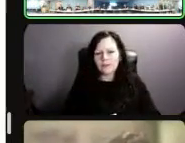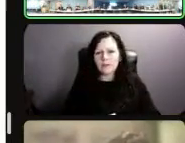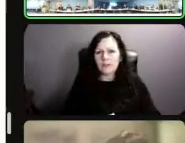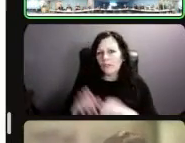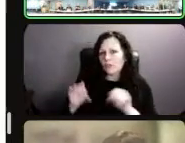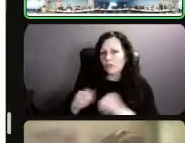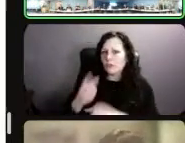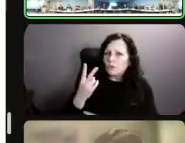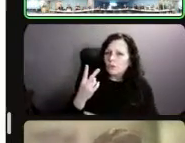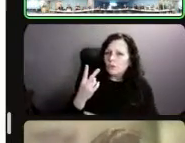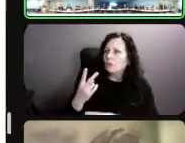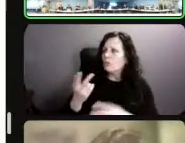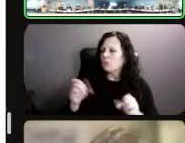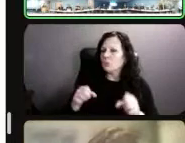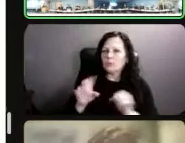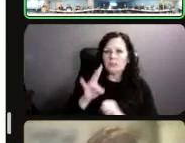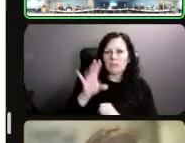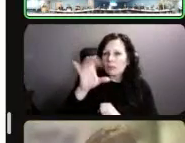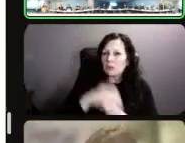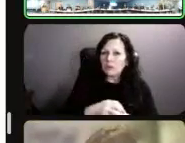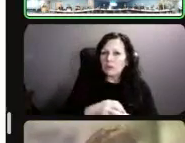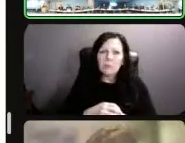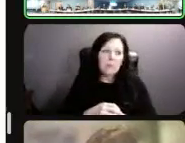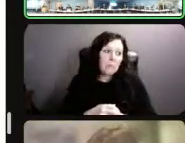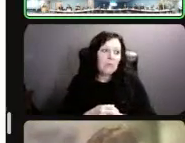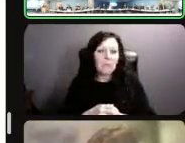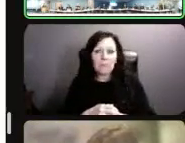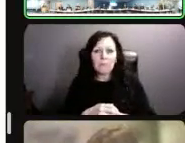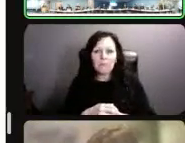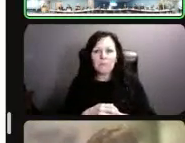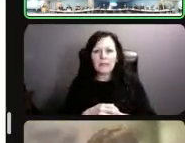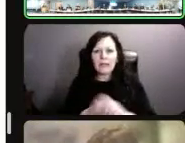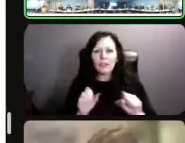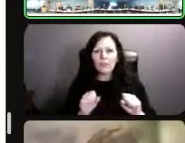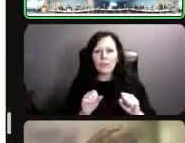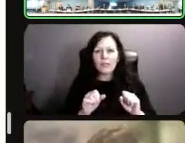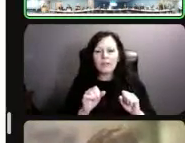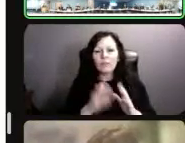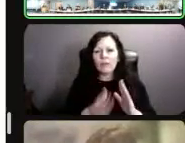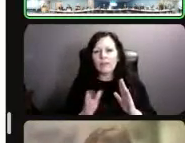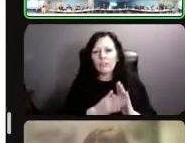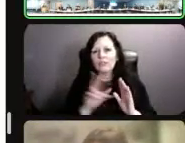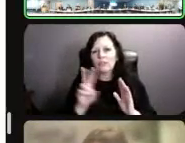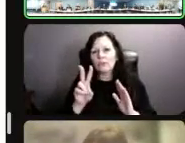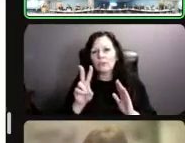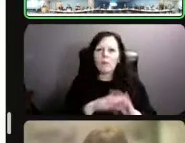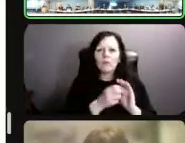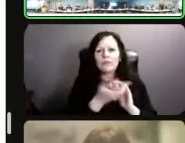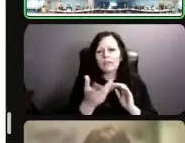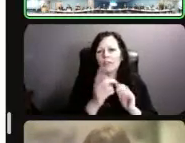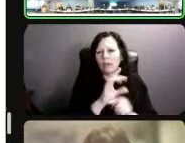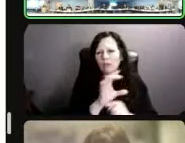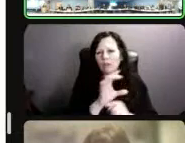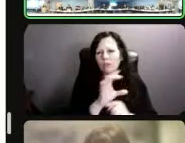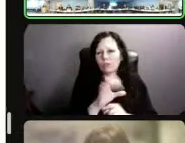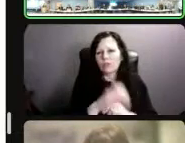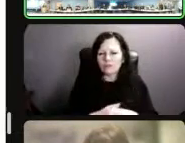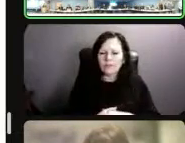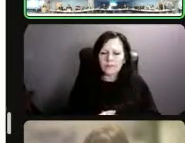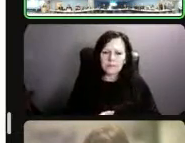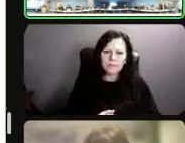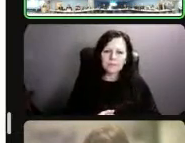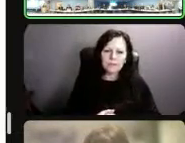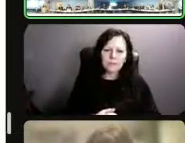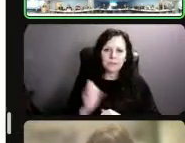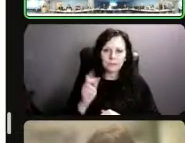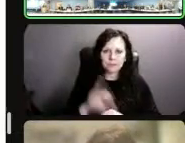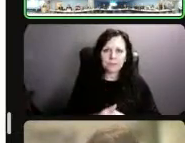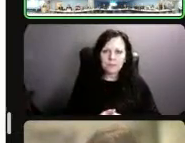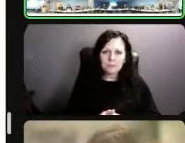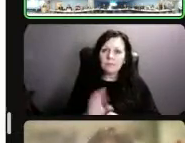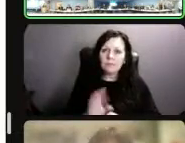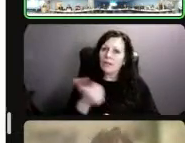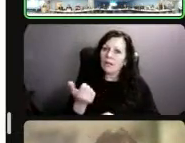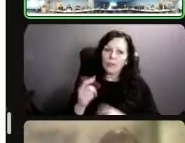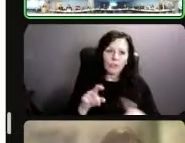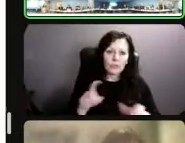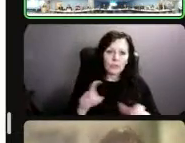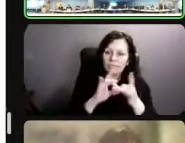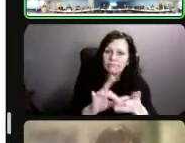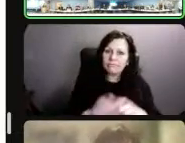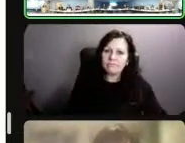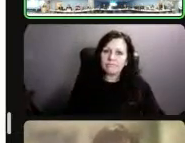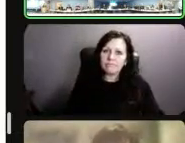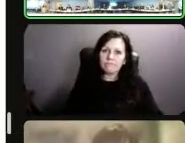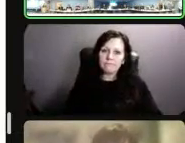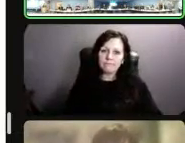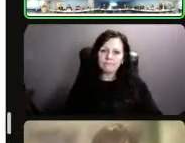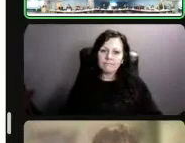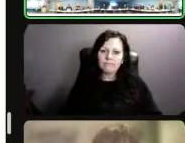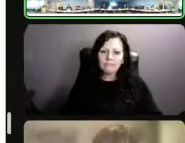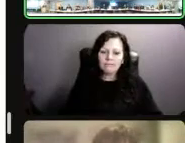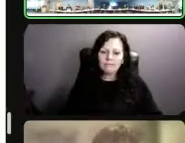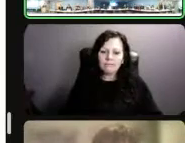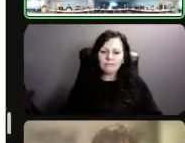THERE'S THIS COMPLEX WITH A LOT